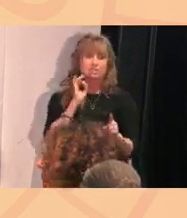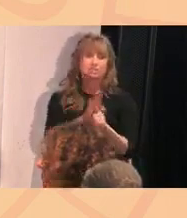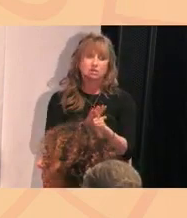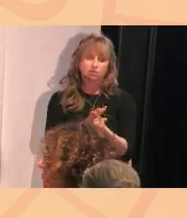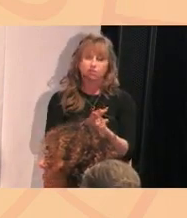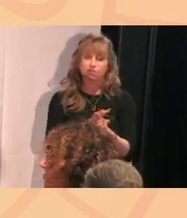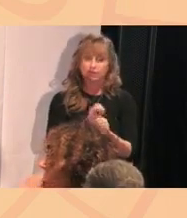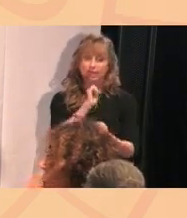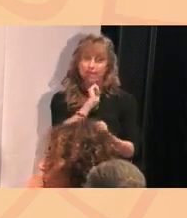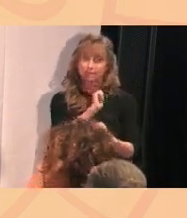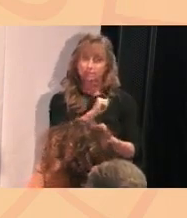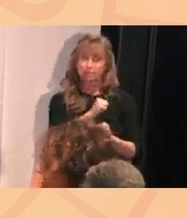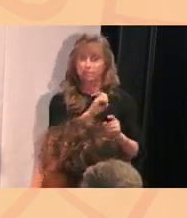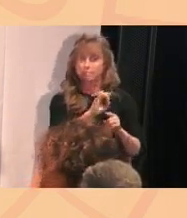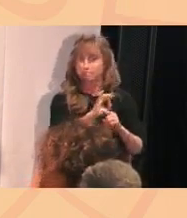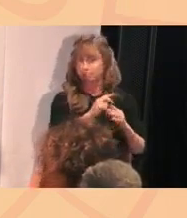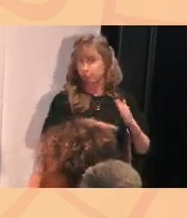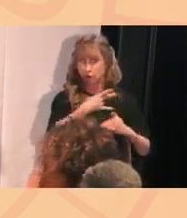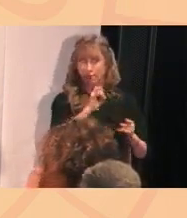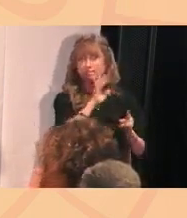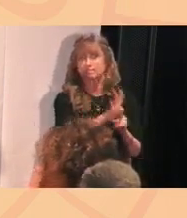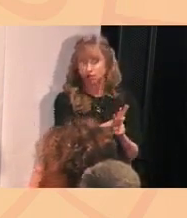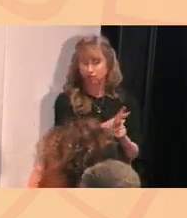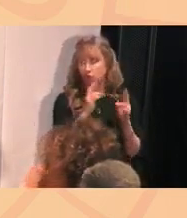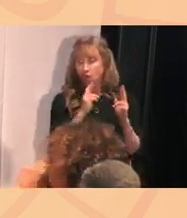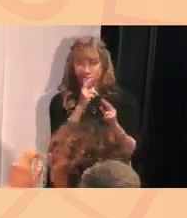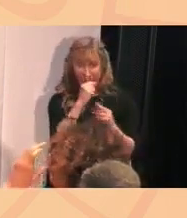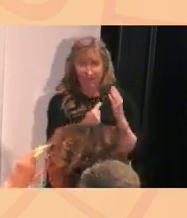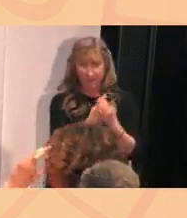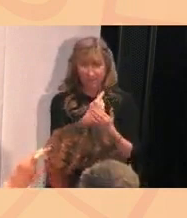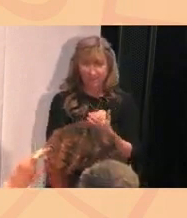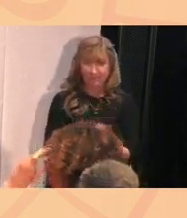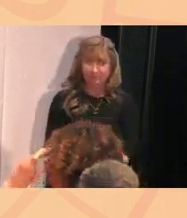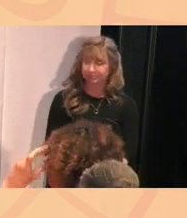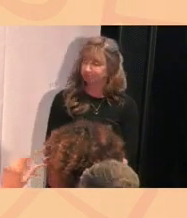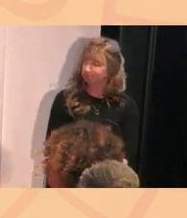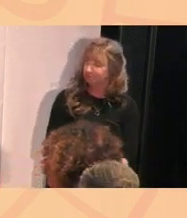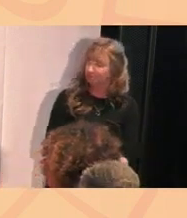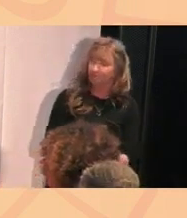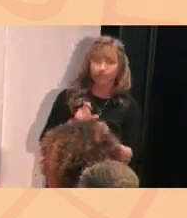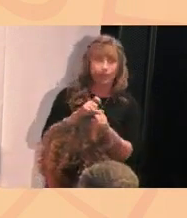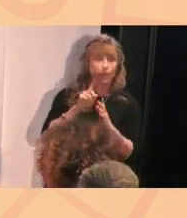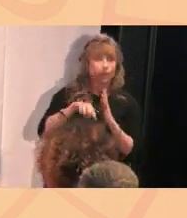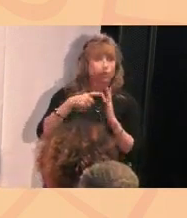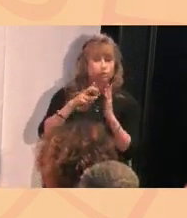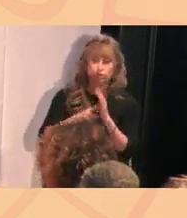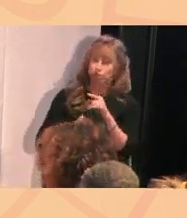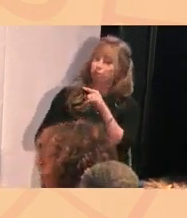And art would be another, it's just another communication strategy that needs its own series.